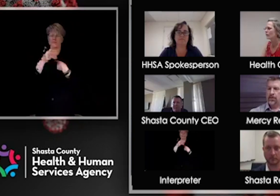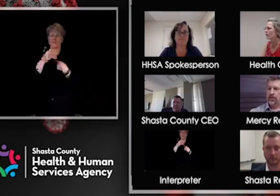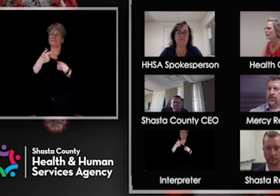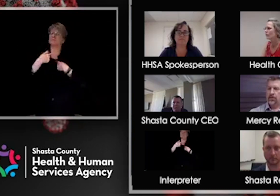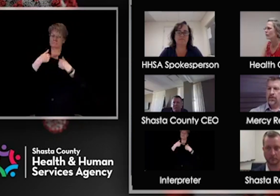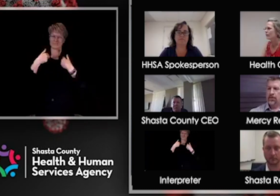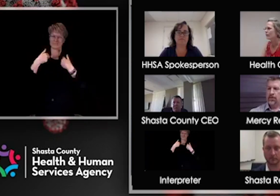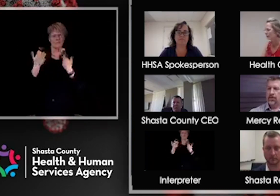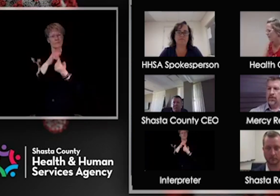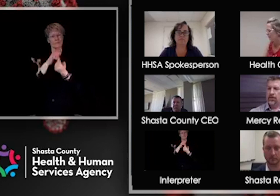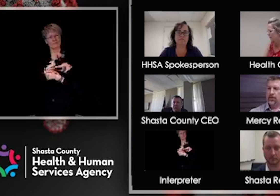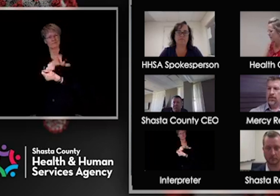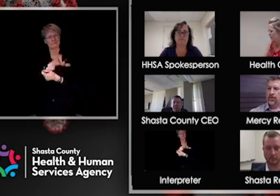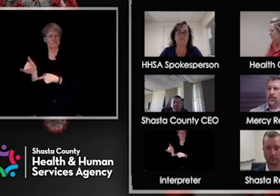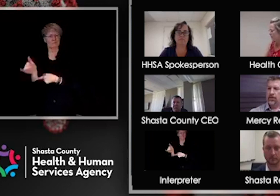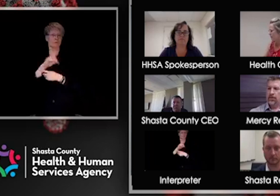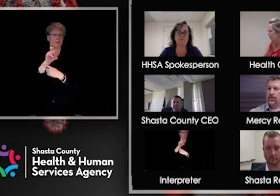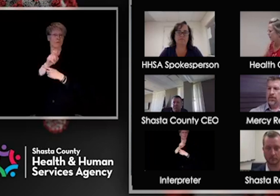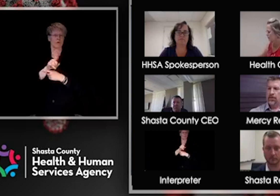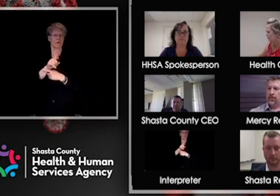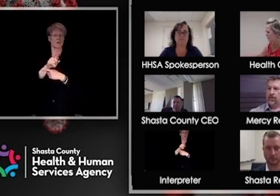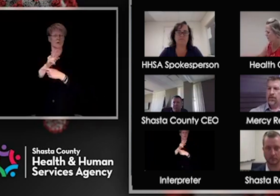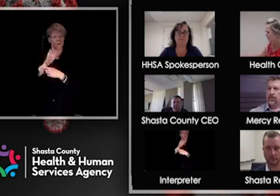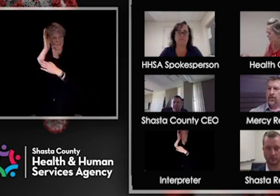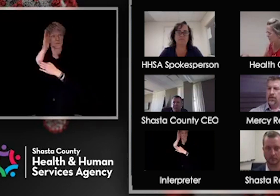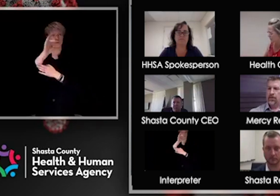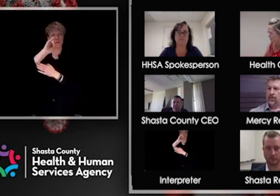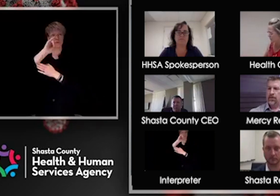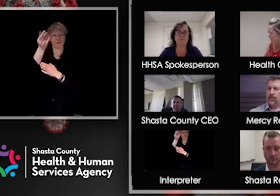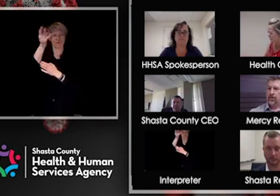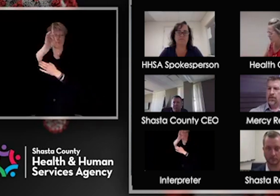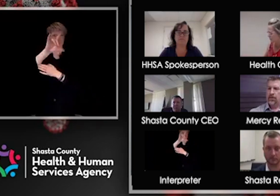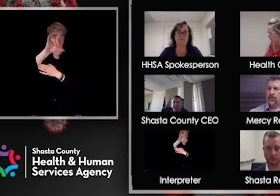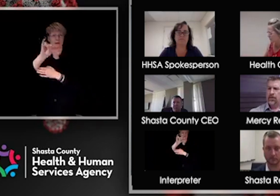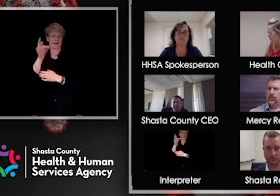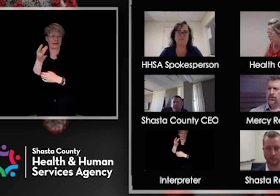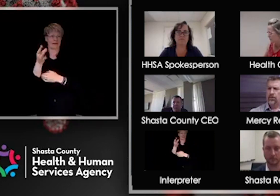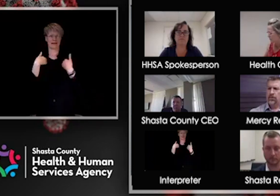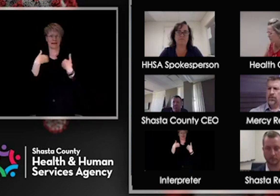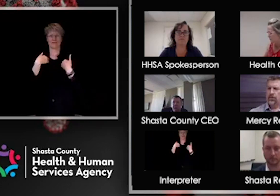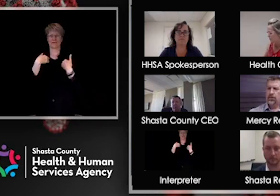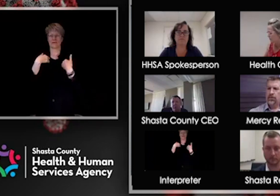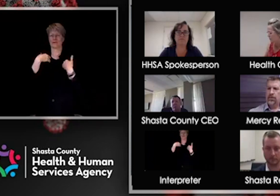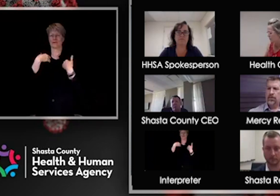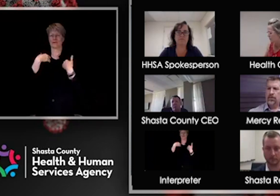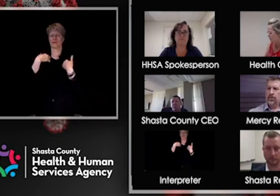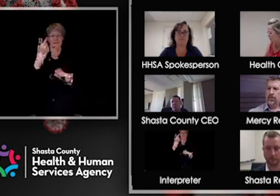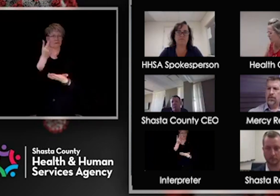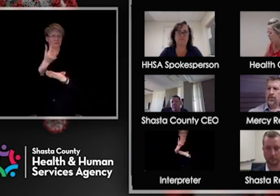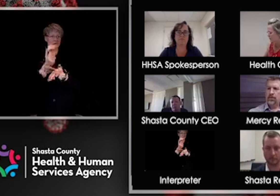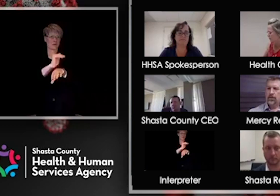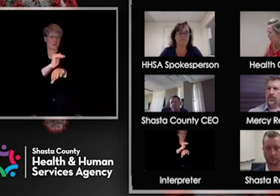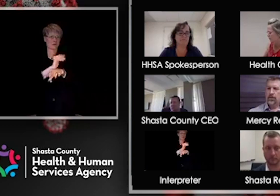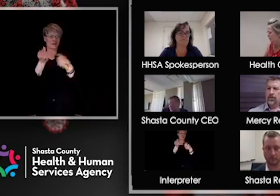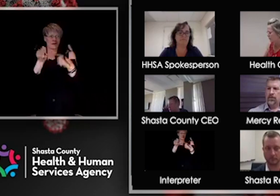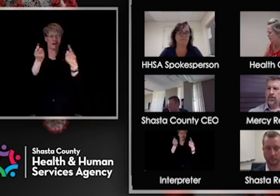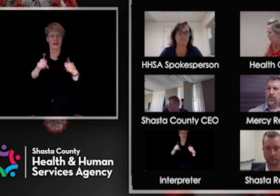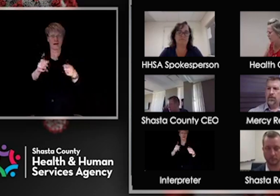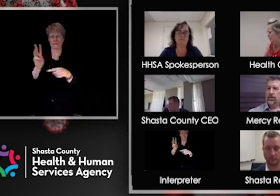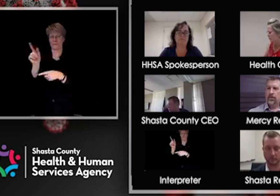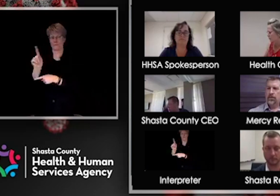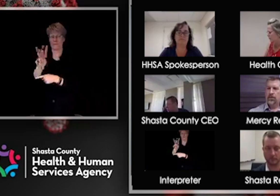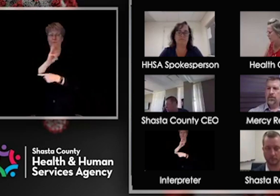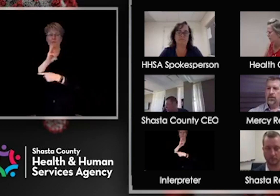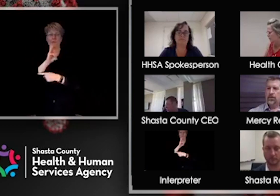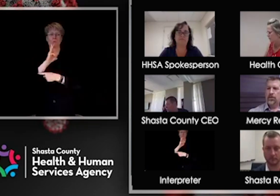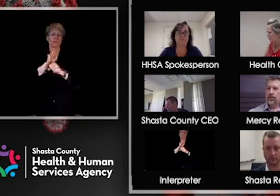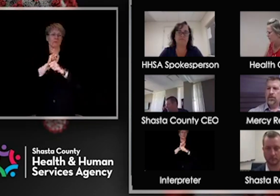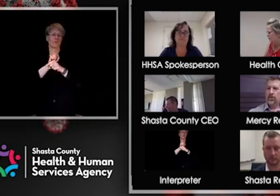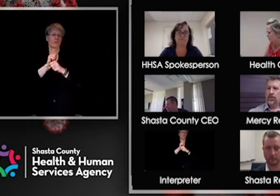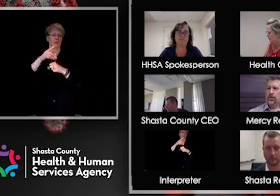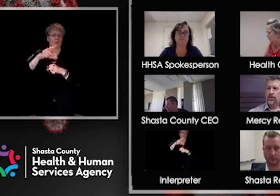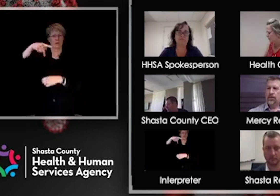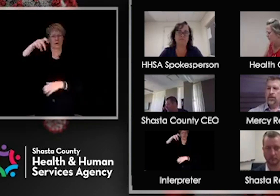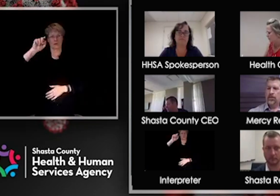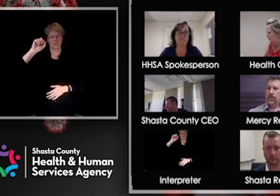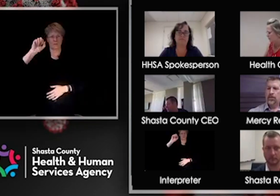take place on Wednesday, July 8th at Waterworks Park. I was just wondering how Public Health